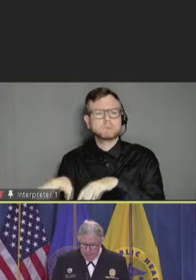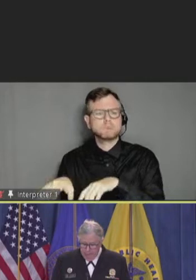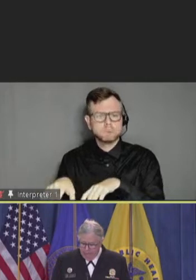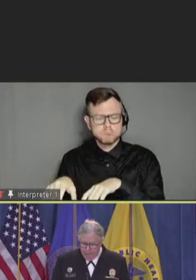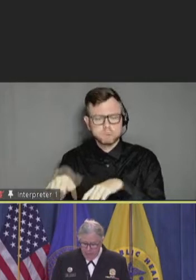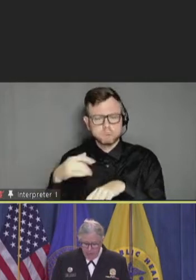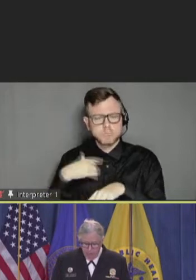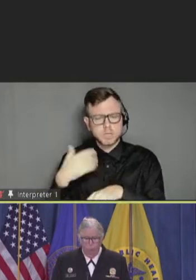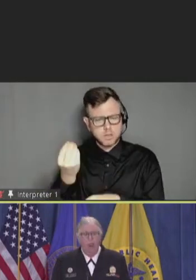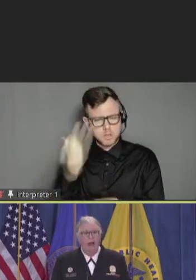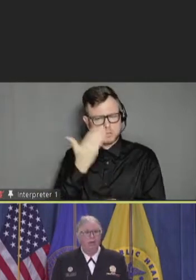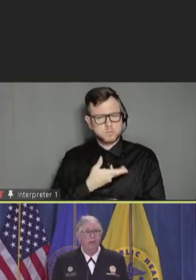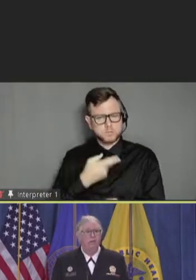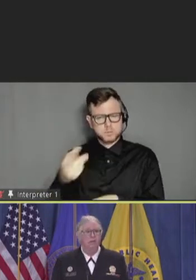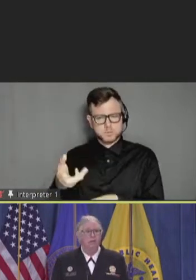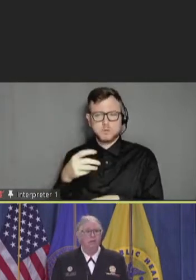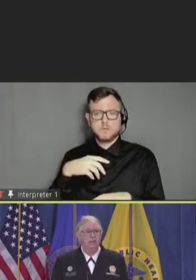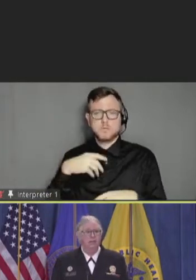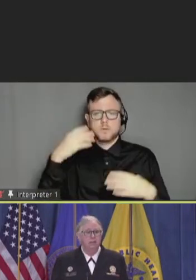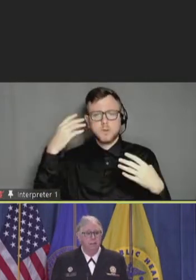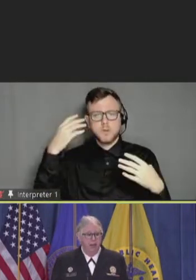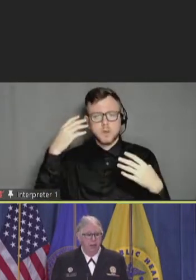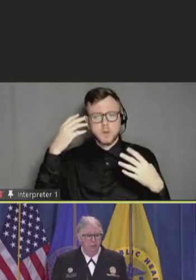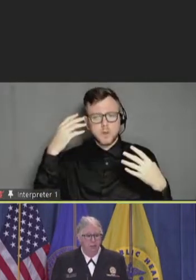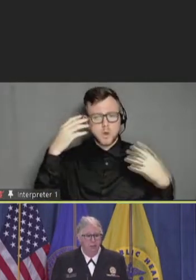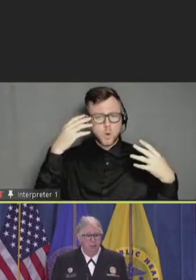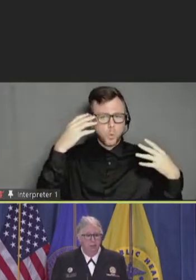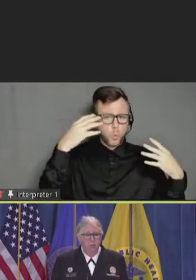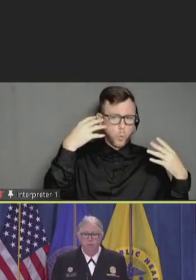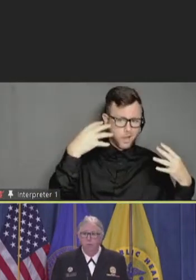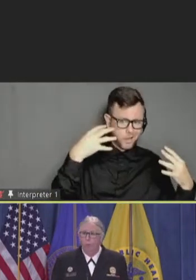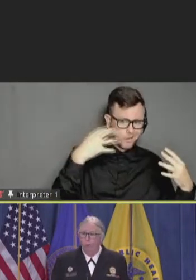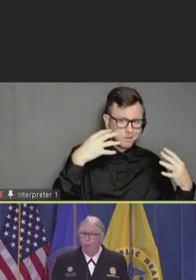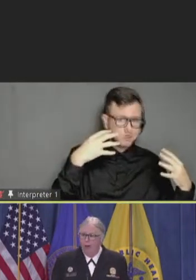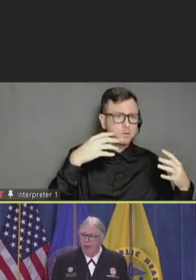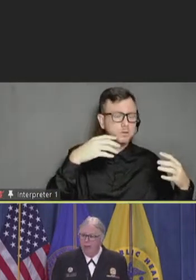diseases from wild to mild.